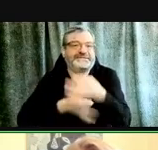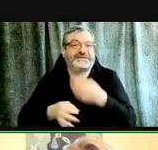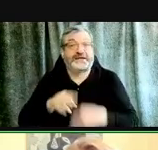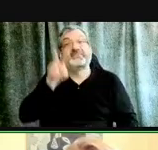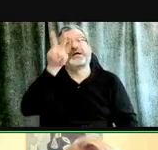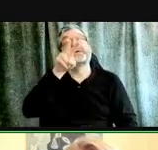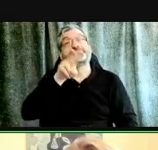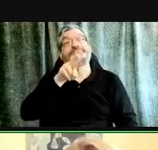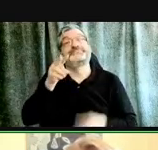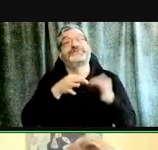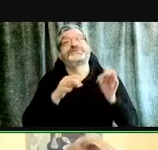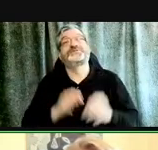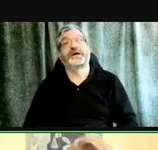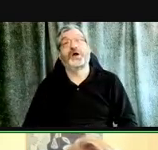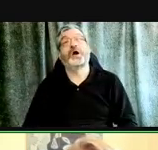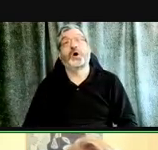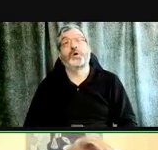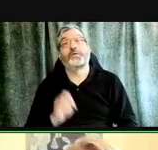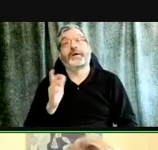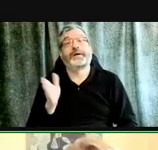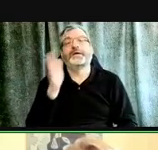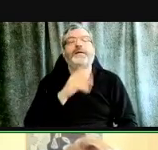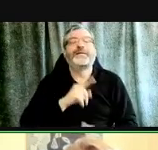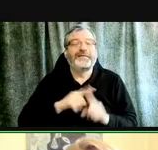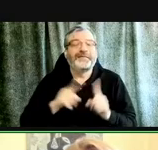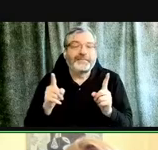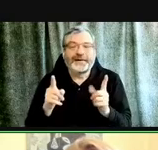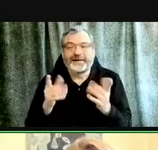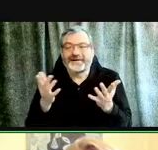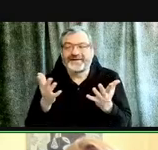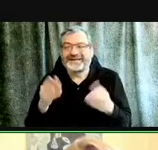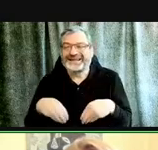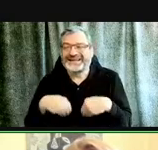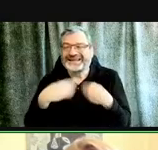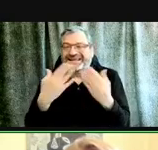So kind of putting yourself in a position where you can imagine